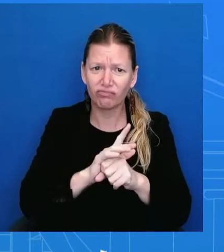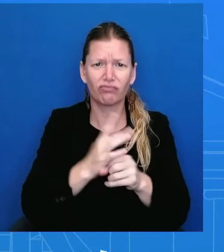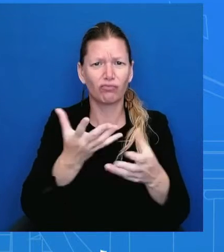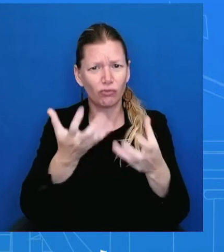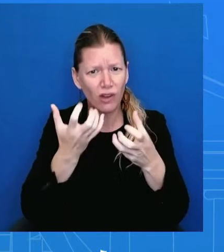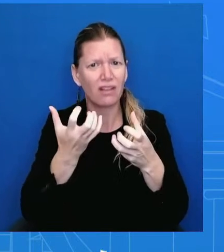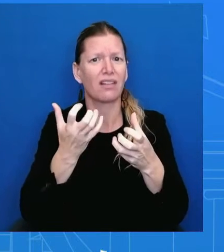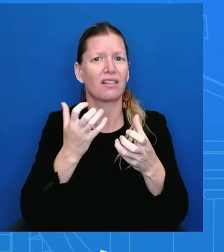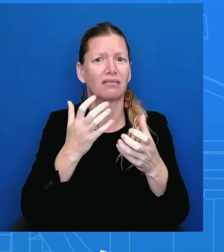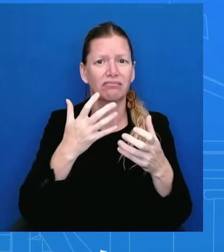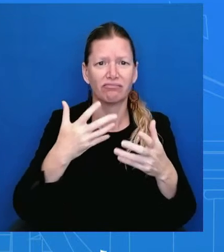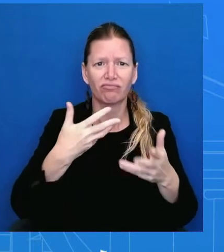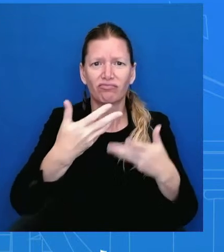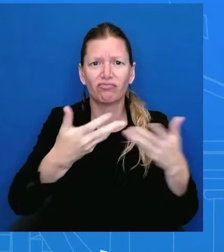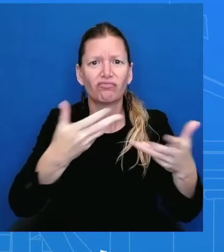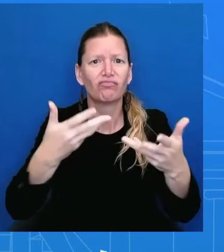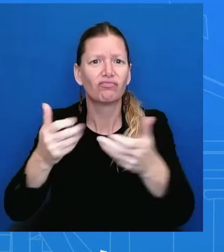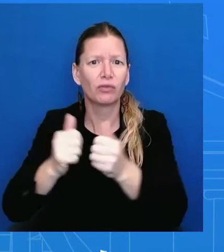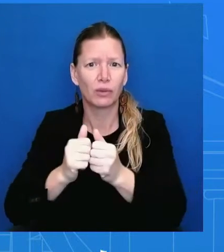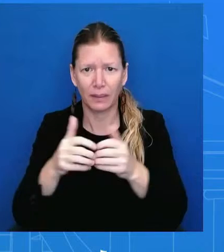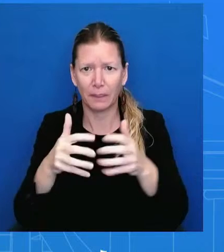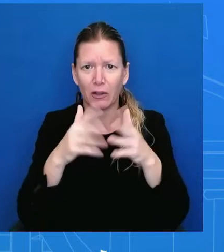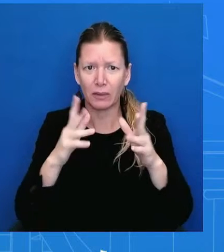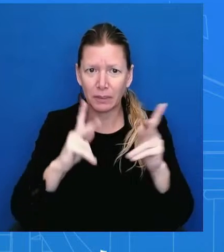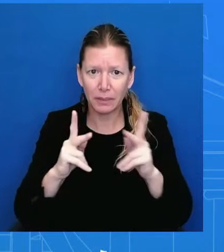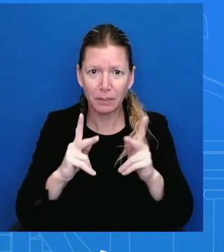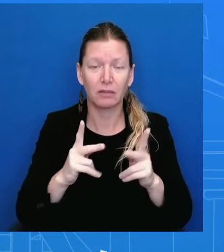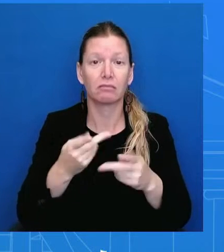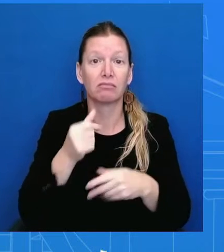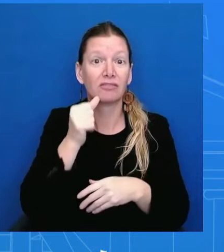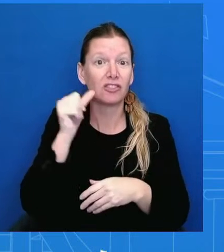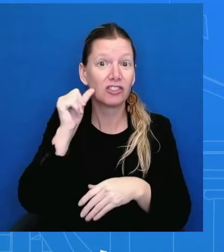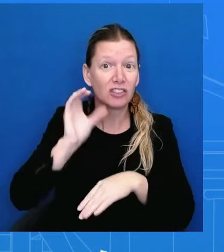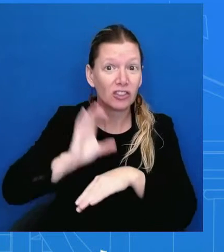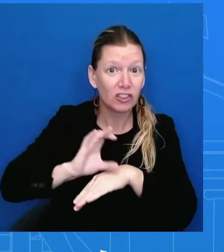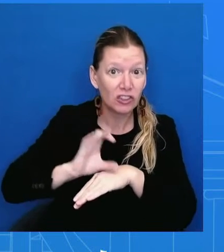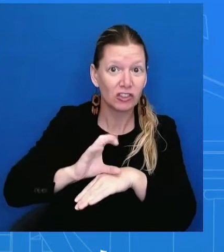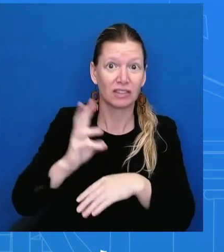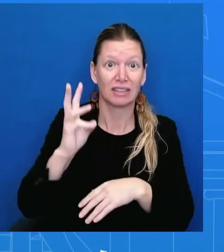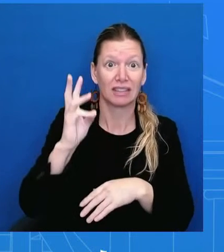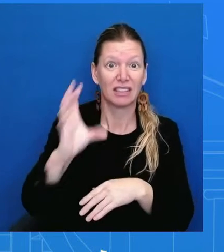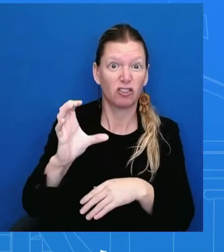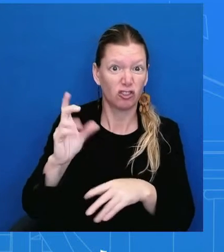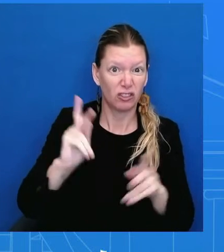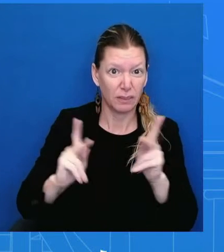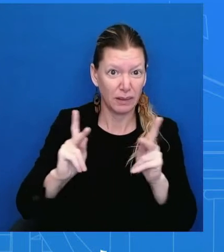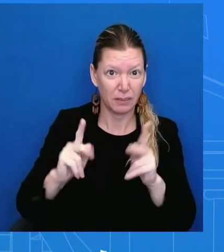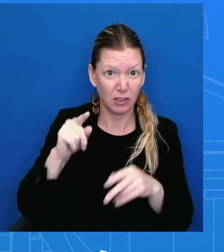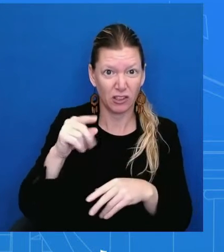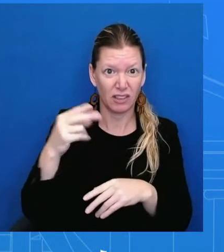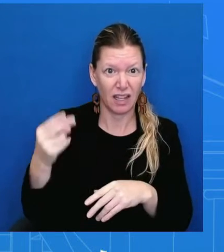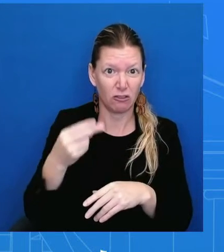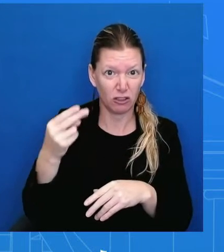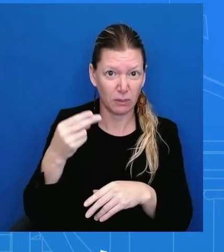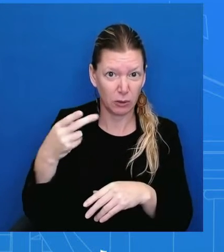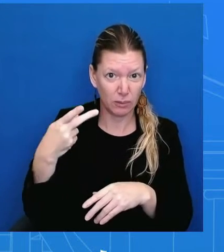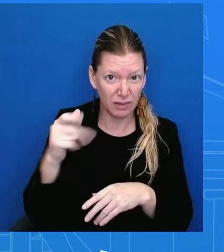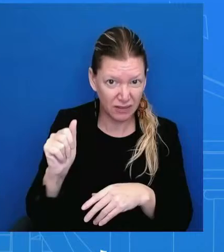600 people at the event in Harrisburg -- that's a pretty good start. And that's just a continuation. That's actually not a start; that's a continuation. Go ahead, Josh. AIDE: We need to wrap up.